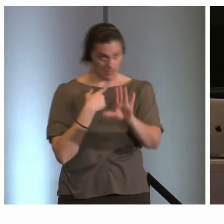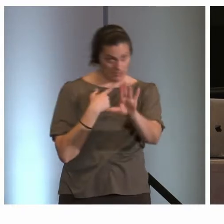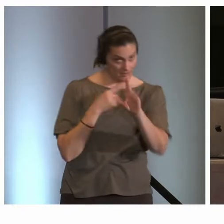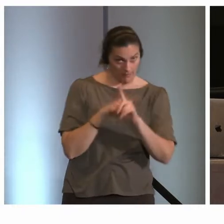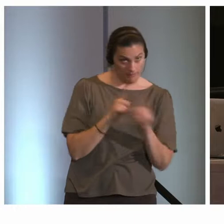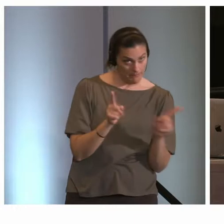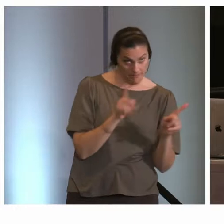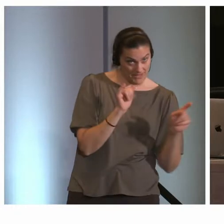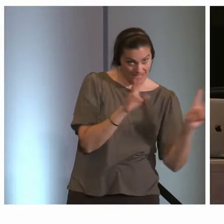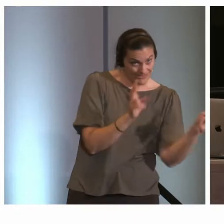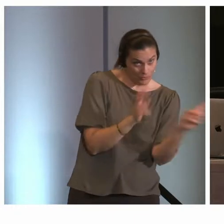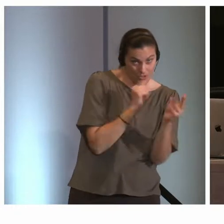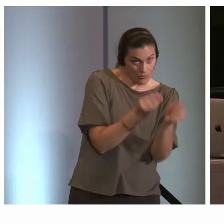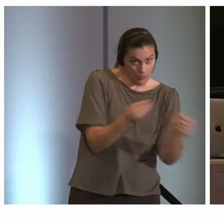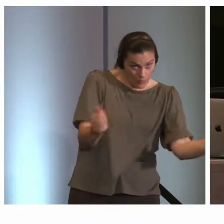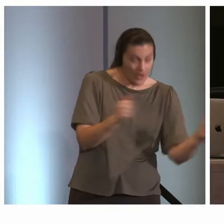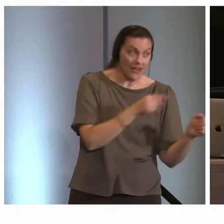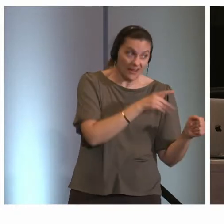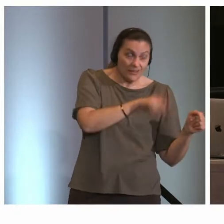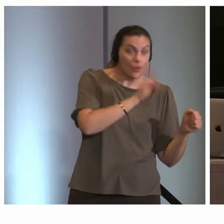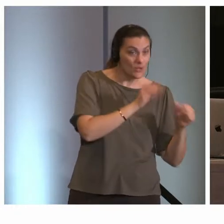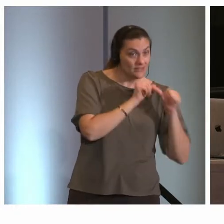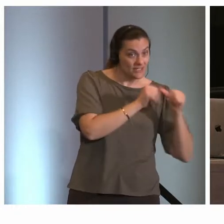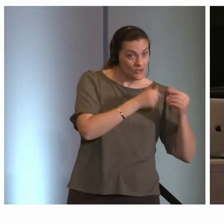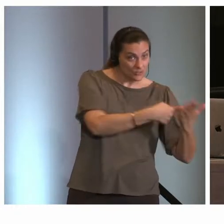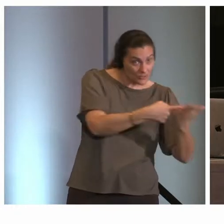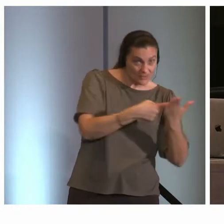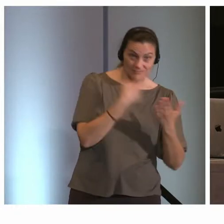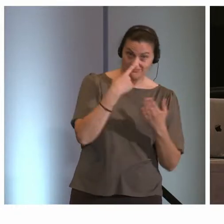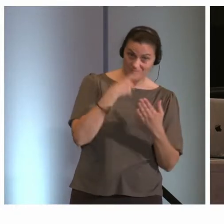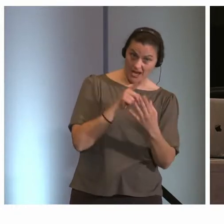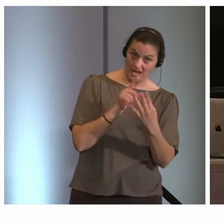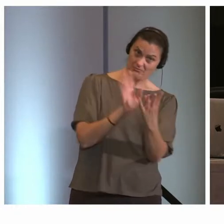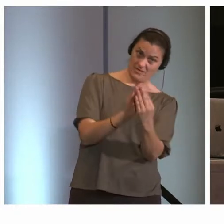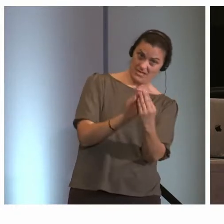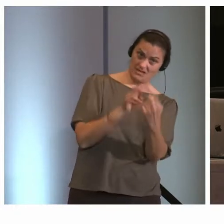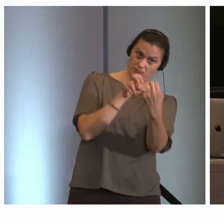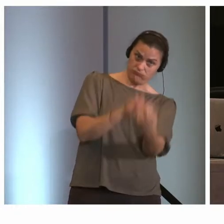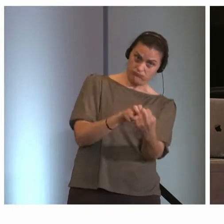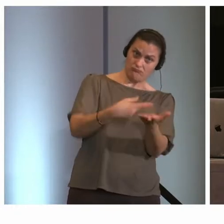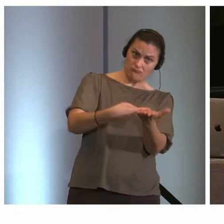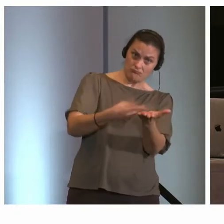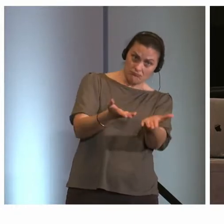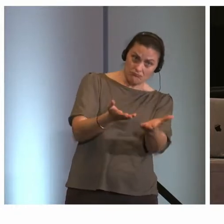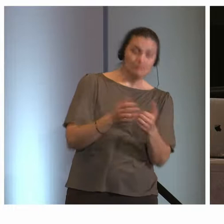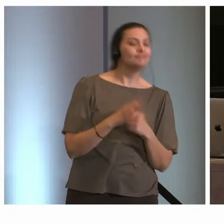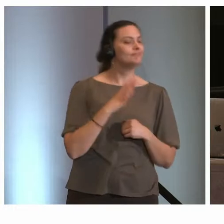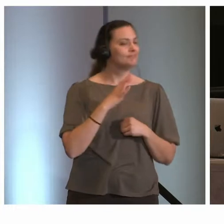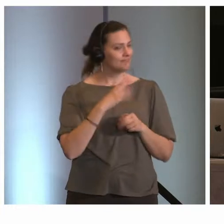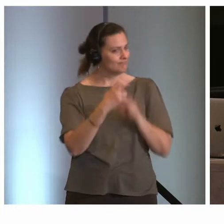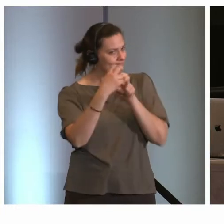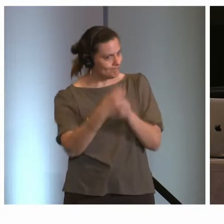and I said, "Yeah, but it's not going to go away, it's going to continue to be talked about and I'm wondering if you would mind